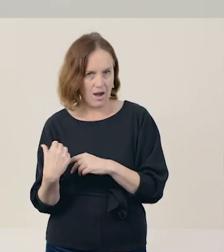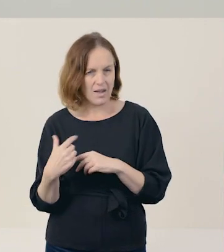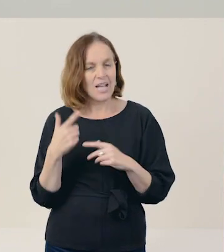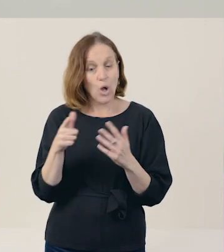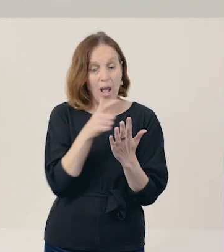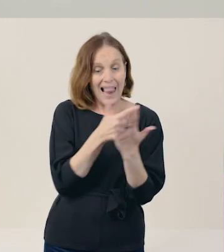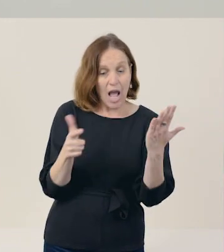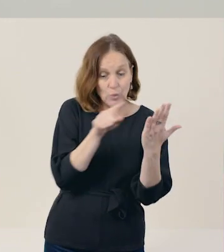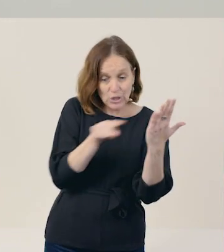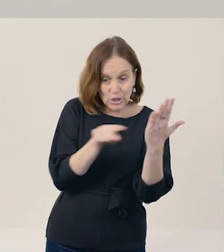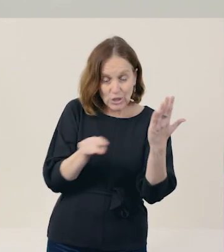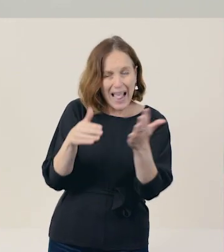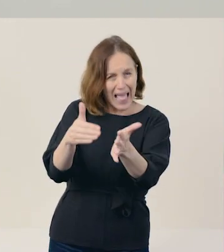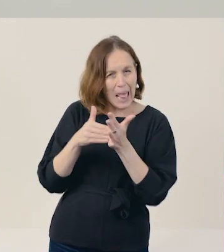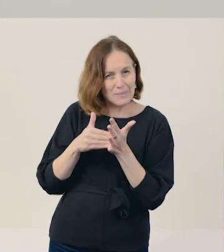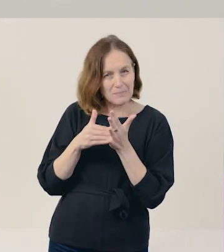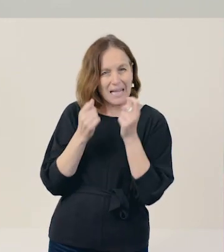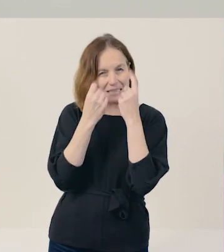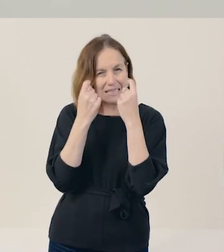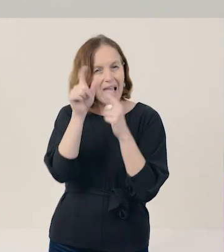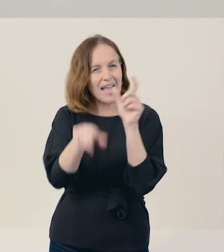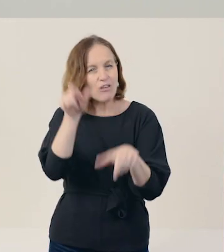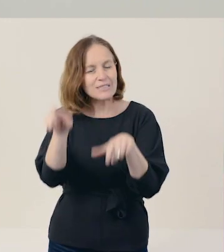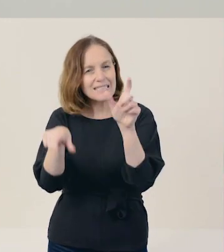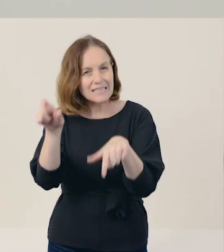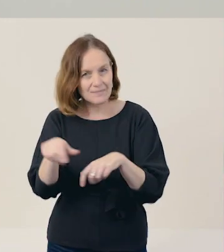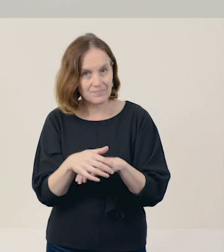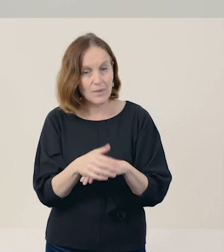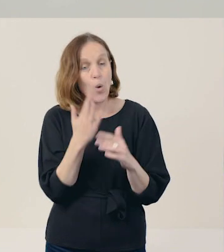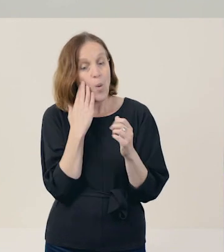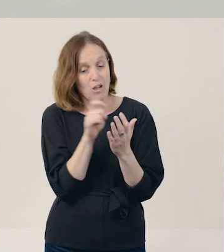has really helped me understand the characters in the orientation.